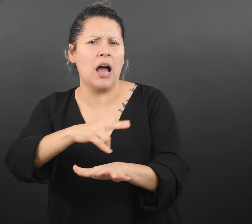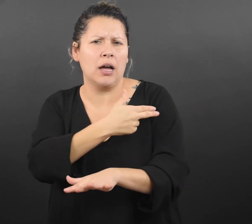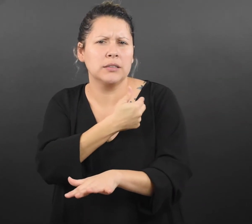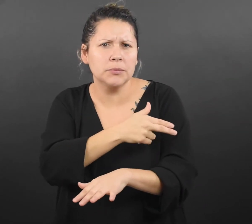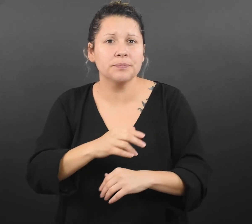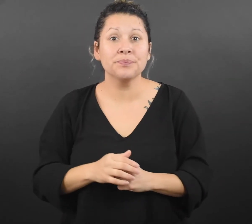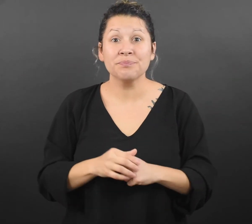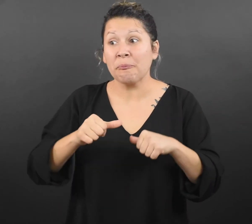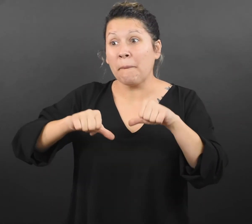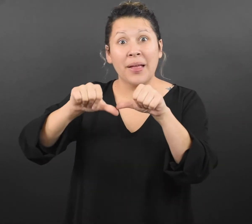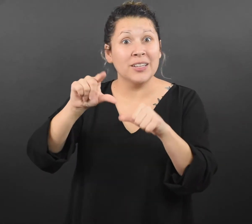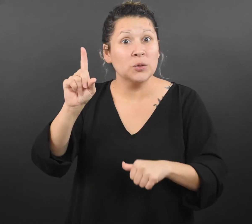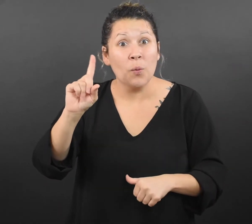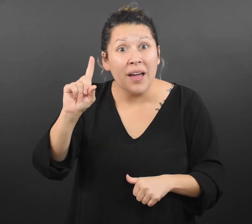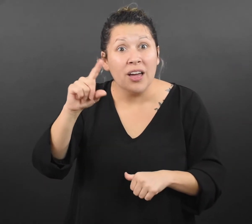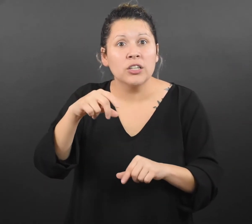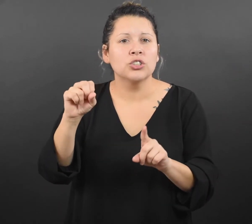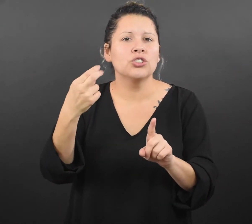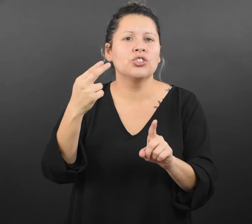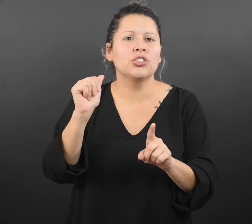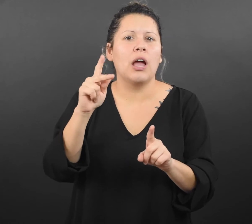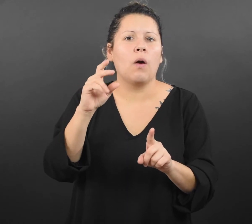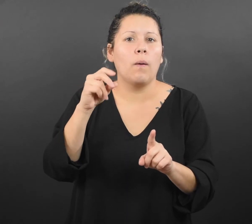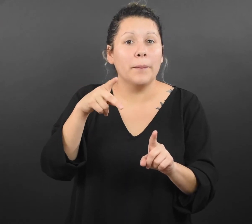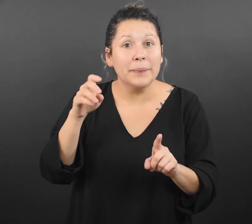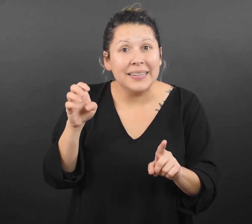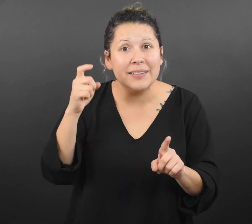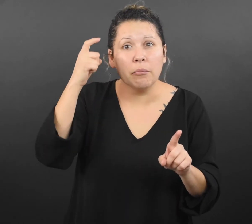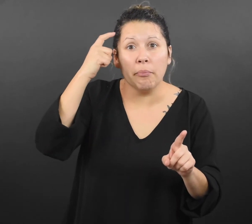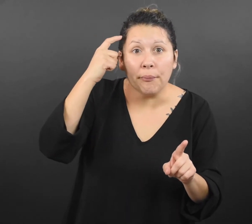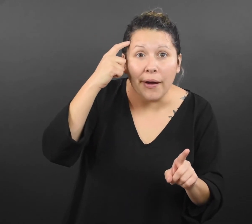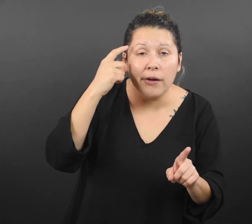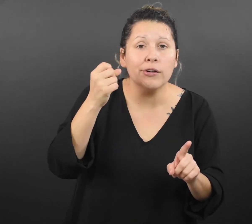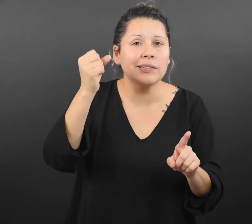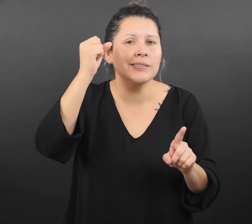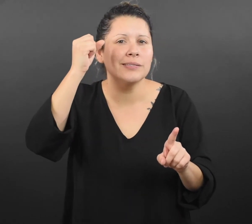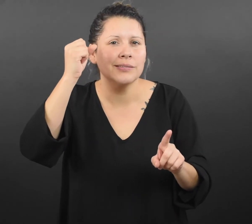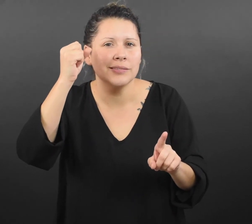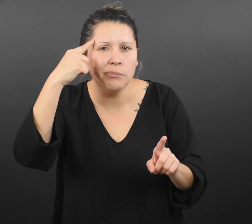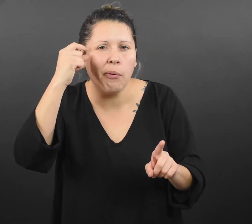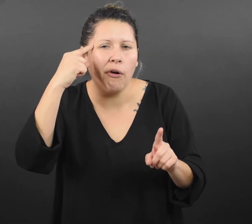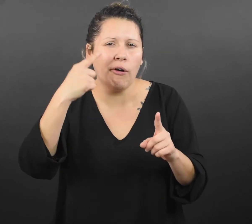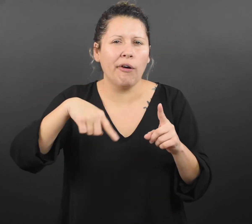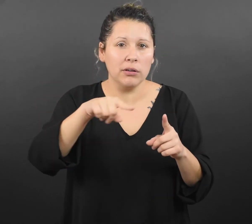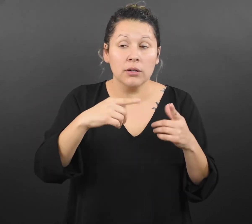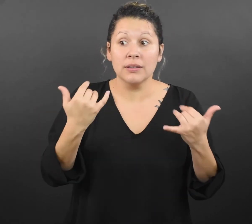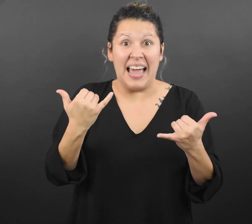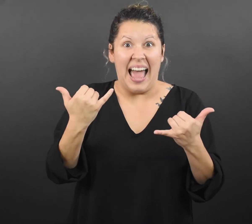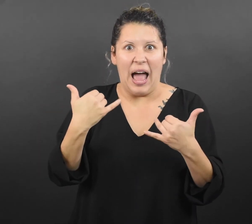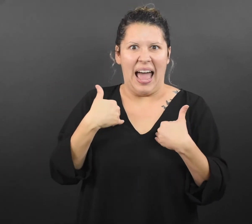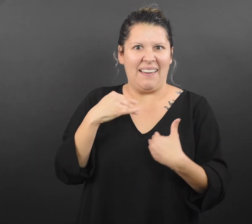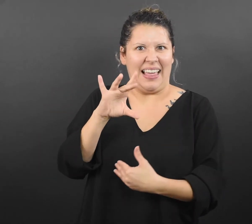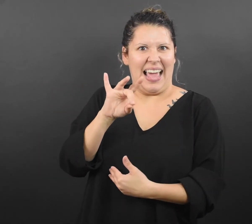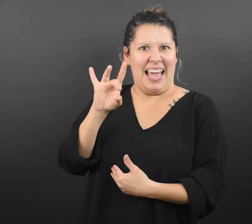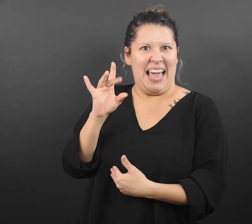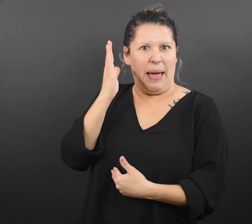The sites – in Shakopee, Brainerd, and Saint Paul – have made 88 beds available for non-emergency